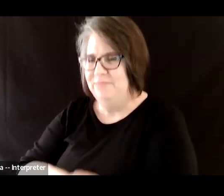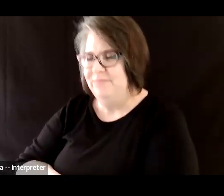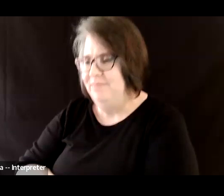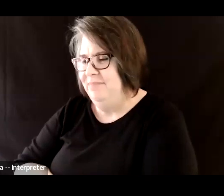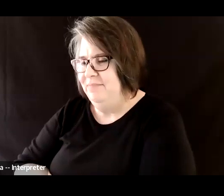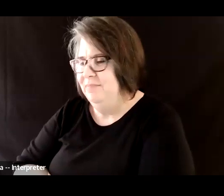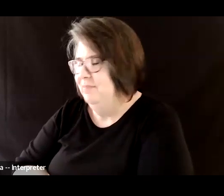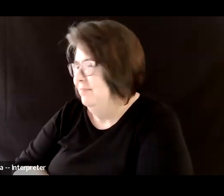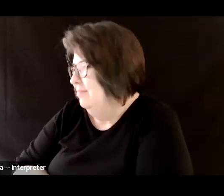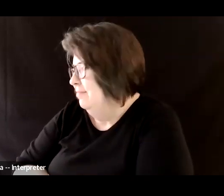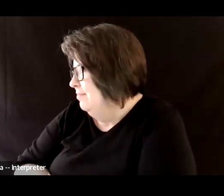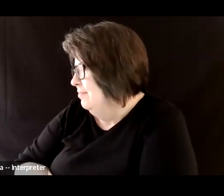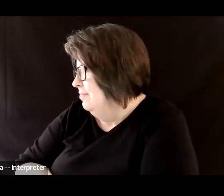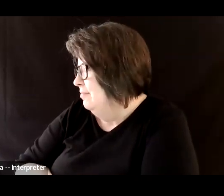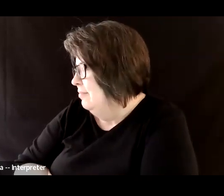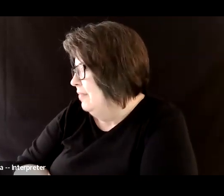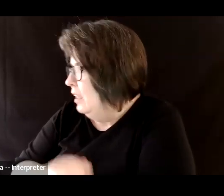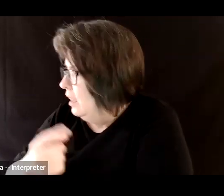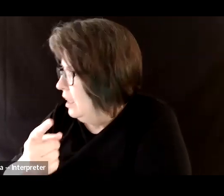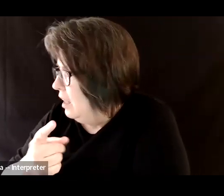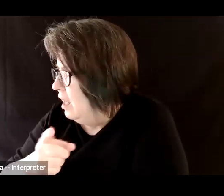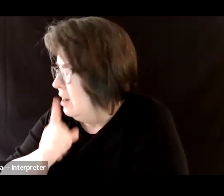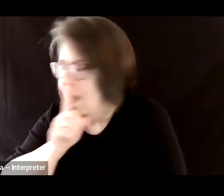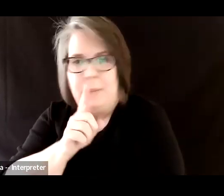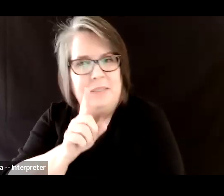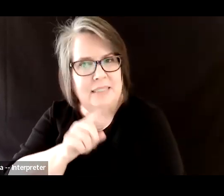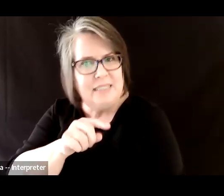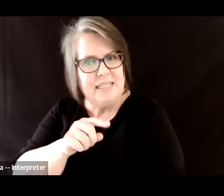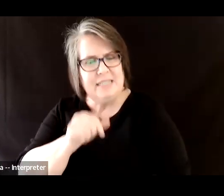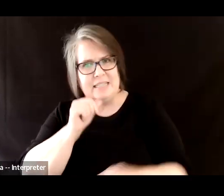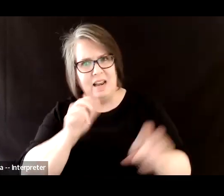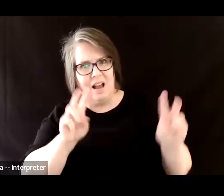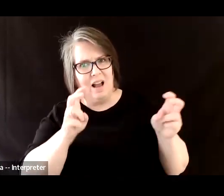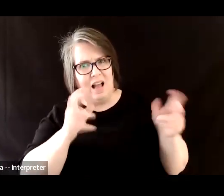From an anonymous attendee. So it is not allowed